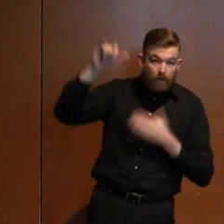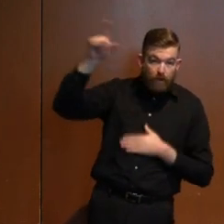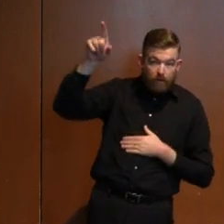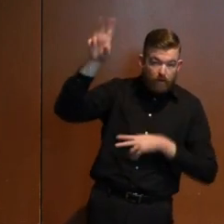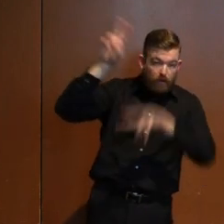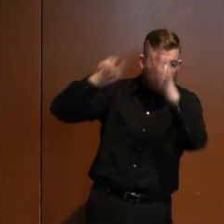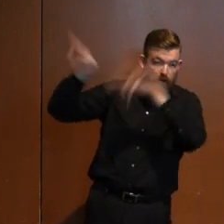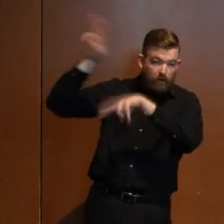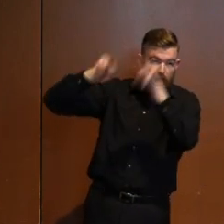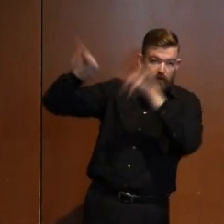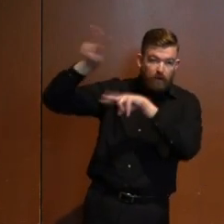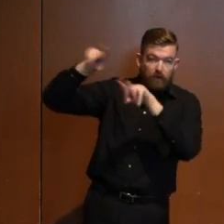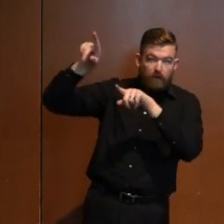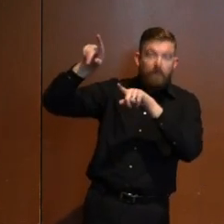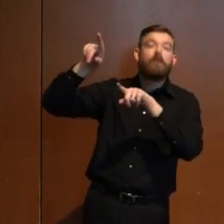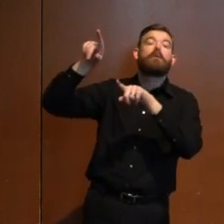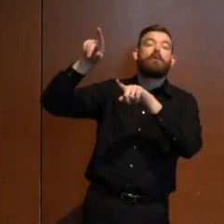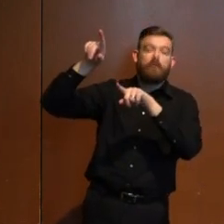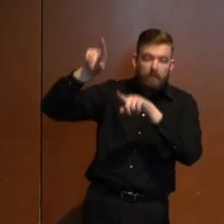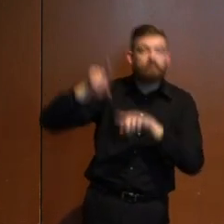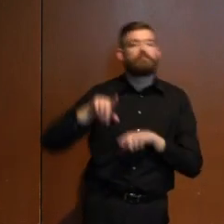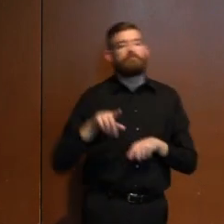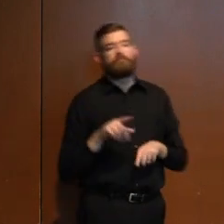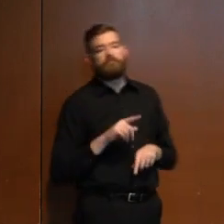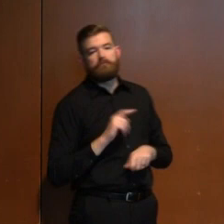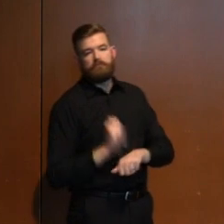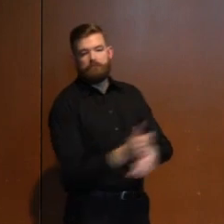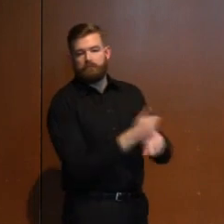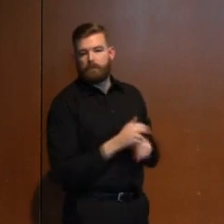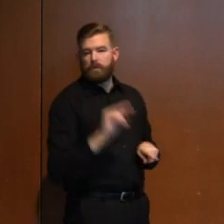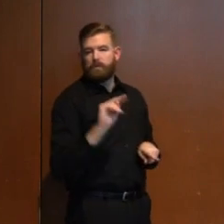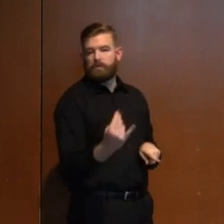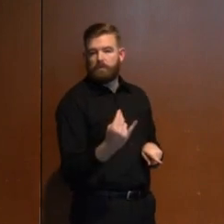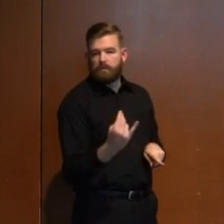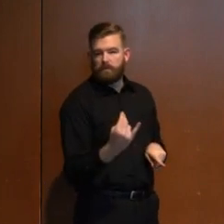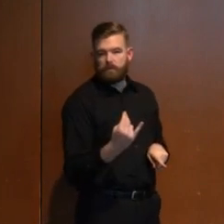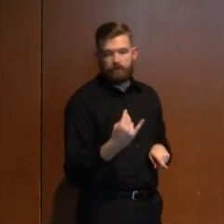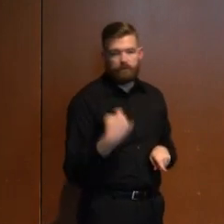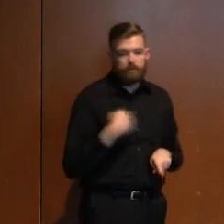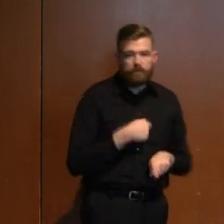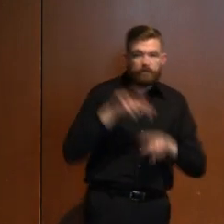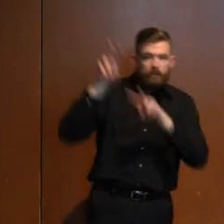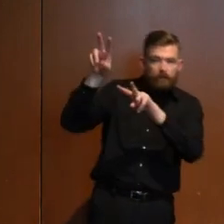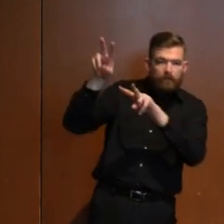AND I'M CERTAIN THAT TRIP OVER TO NEW YORK WAS WORTHWHILE AND